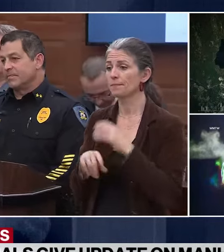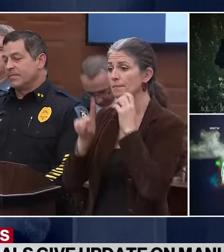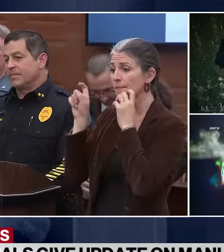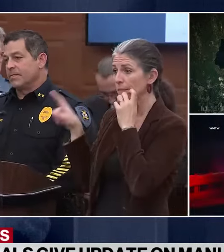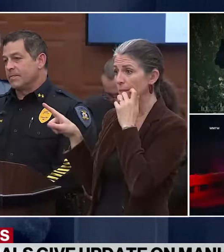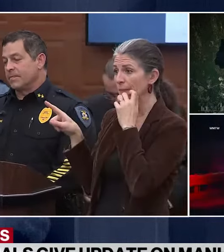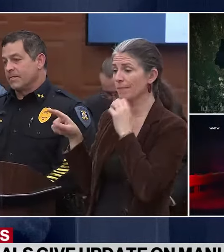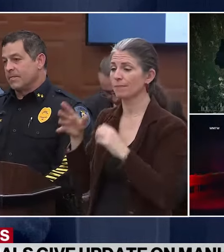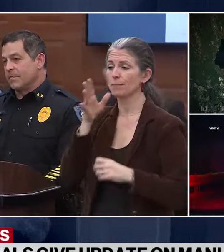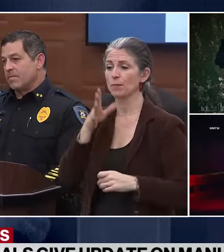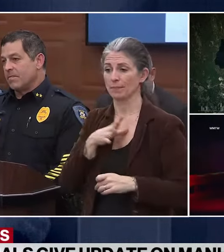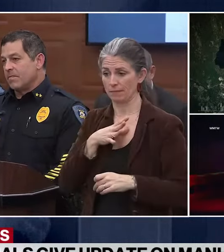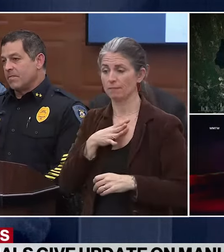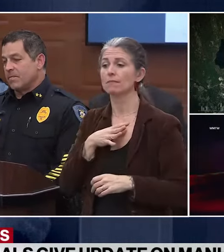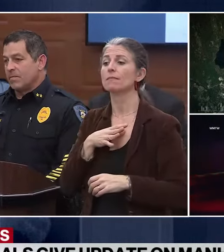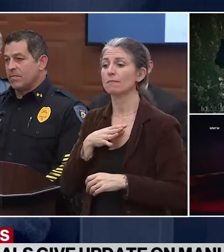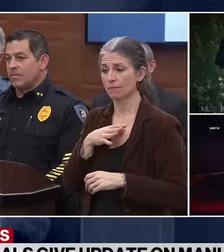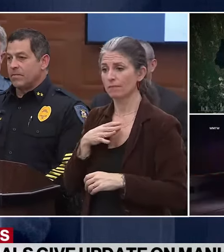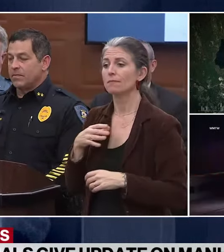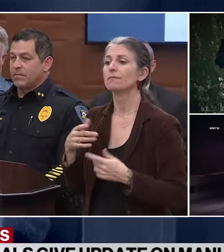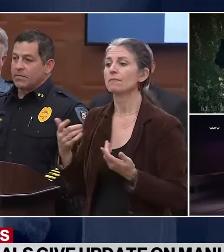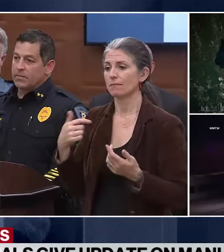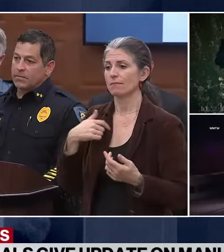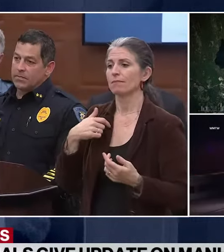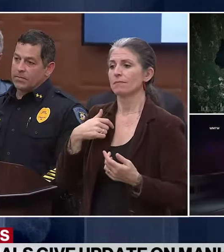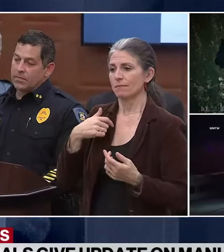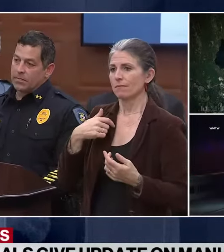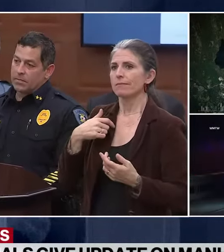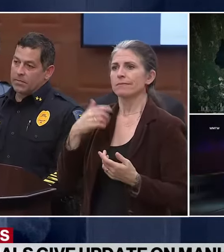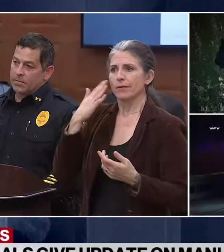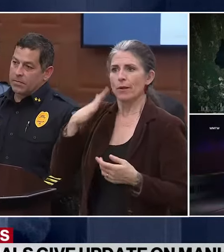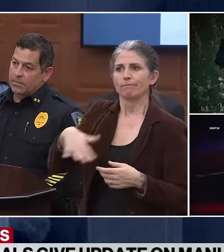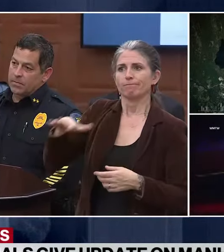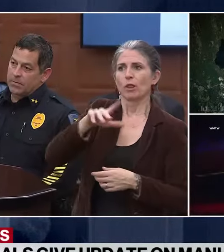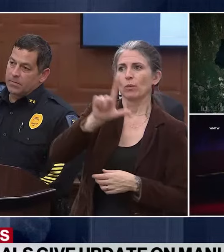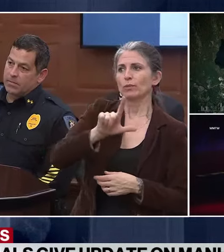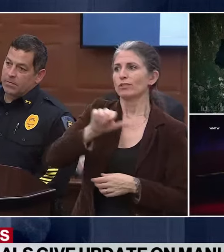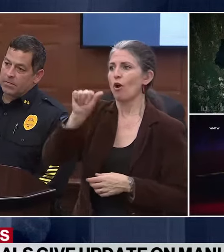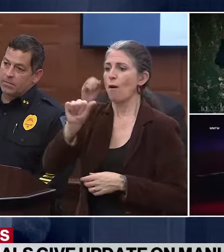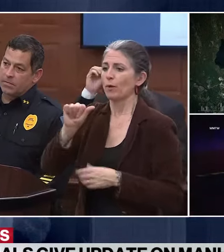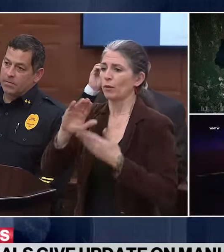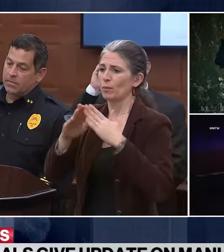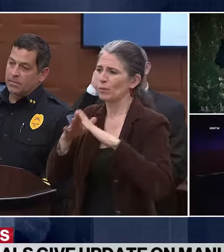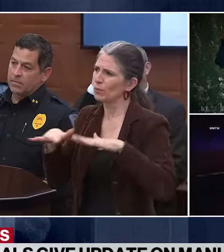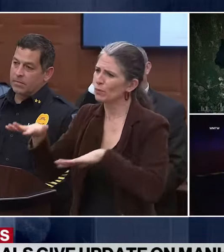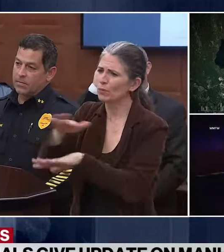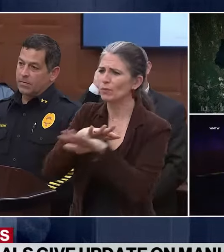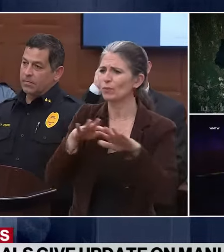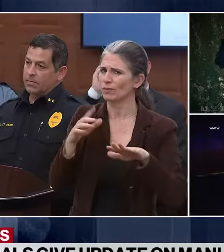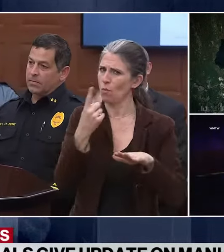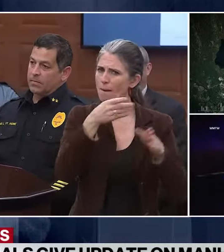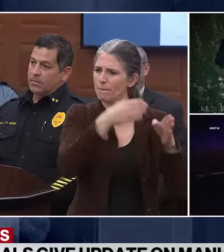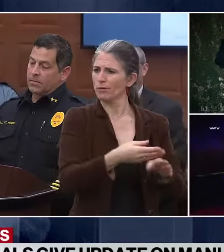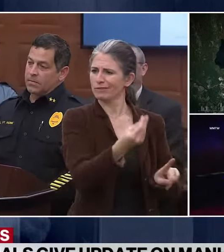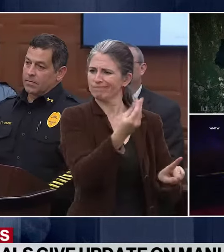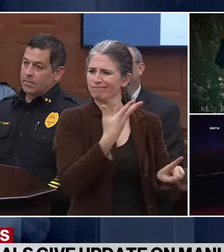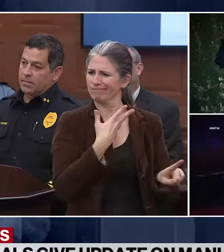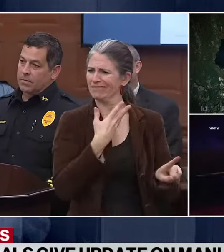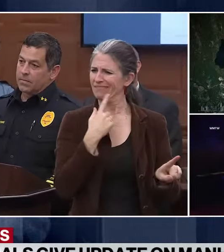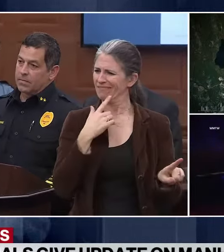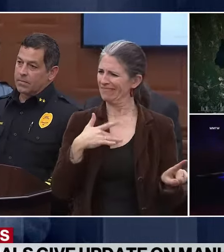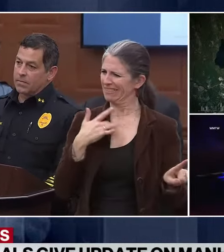ABSOLUTELY.